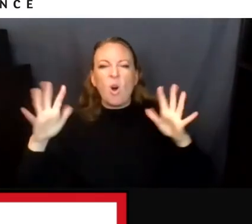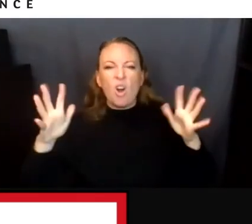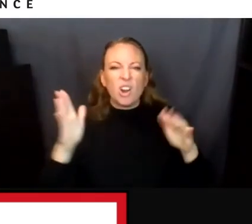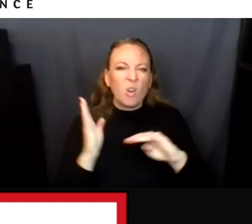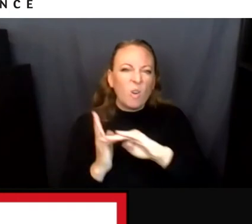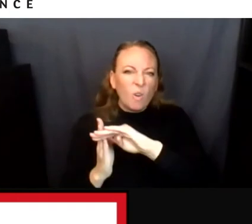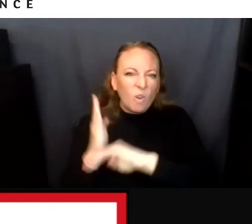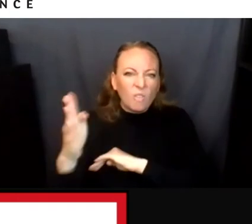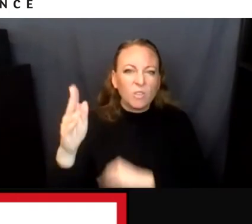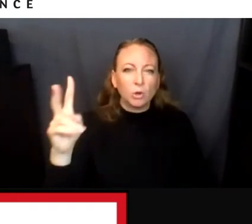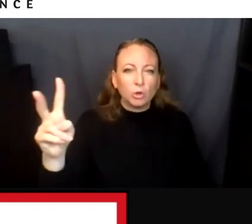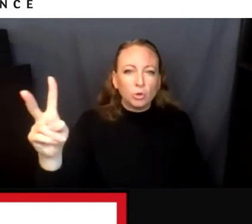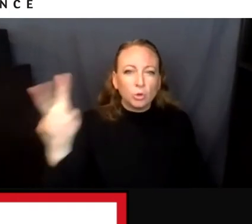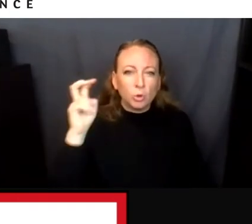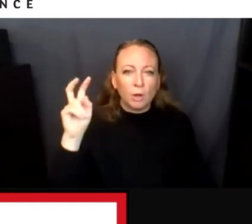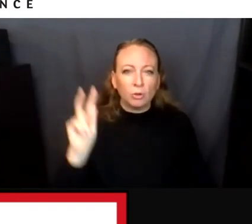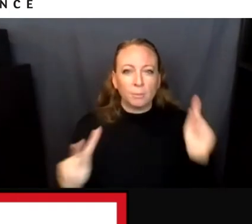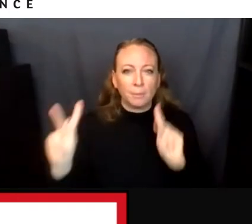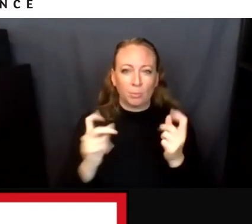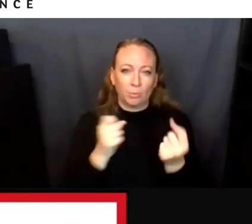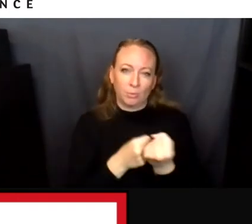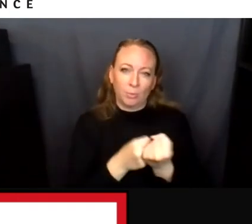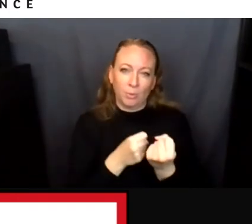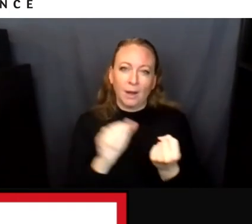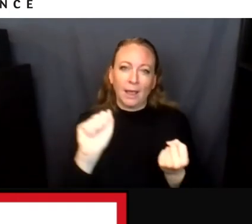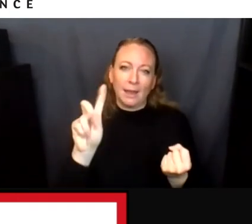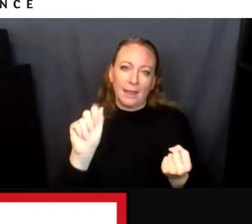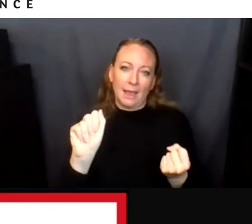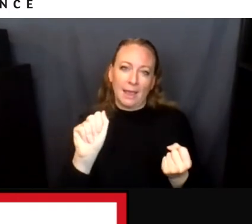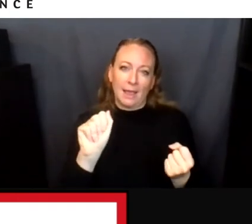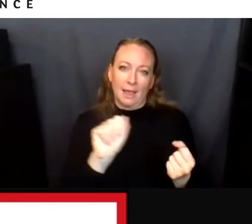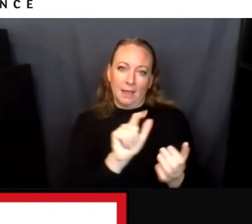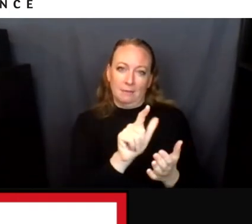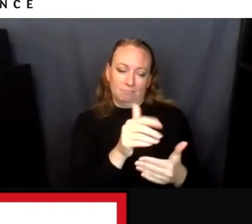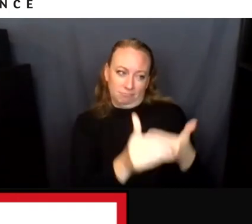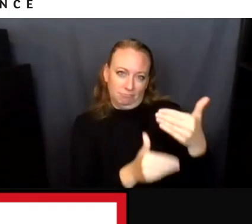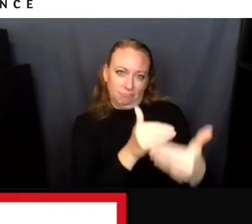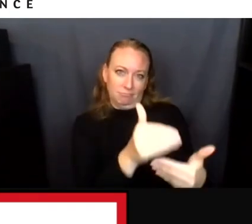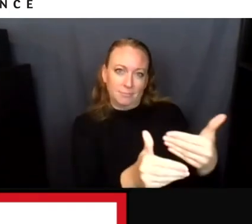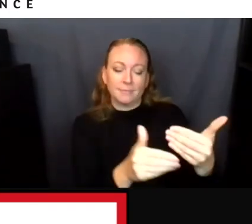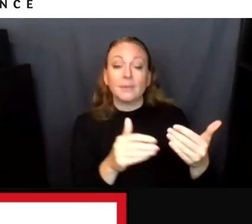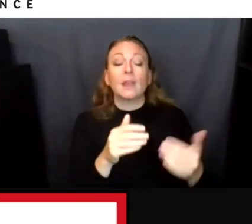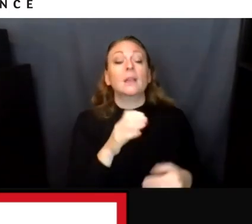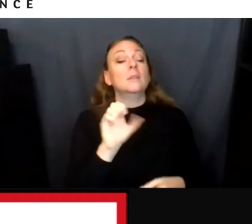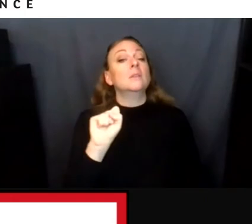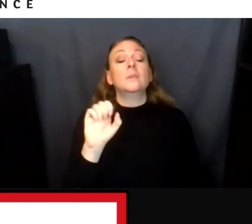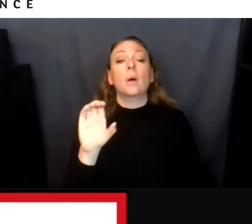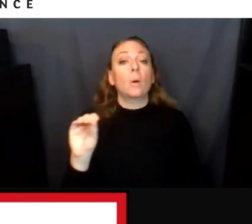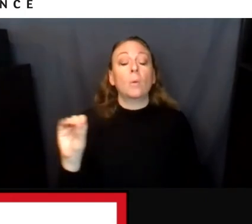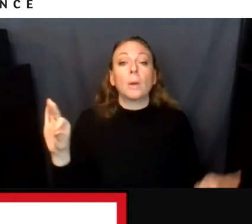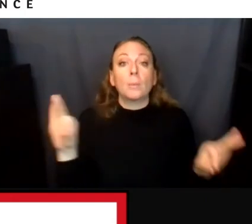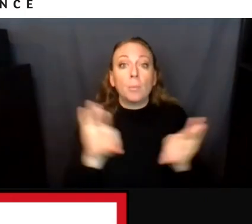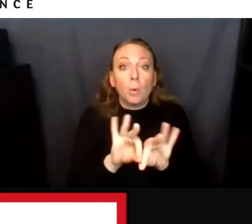And the process went on. So, it was a question of having people with disabilities,